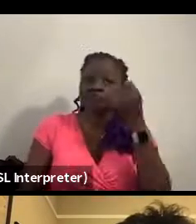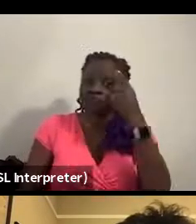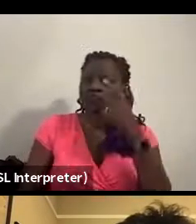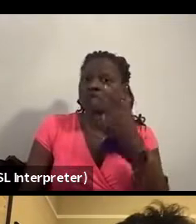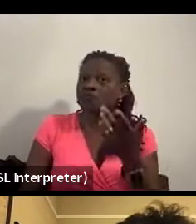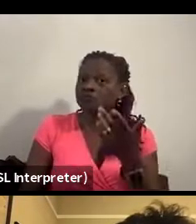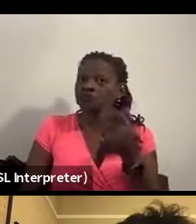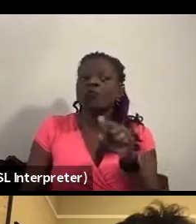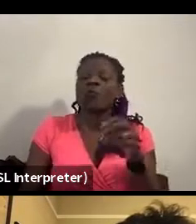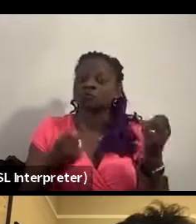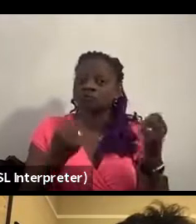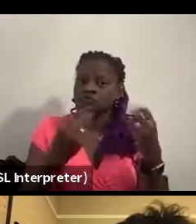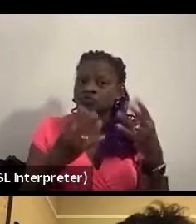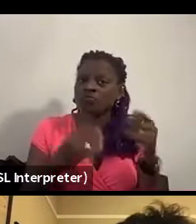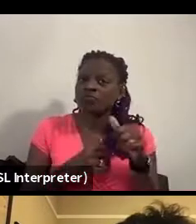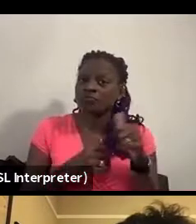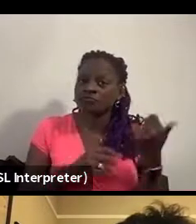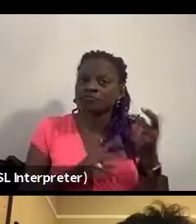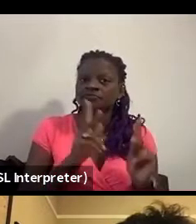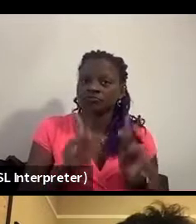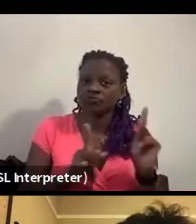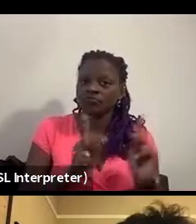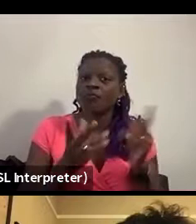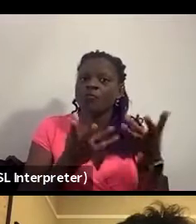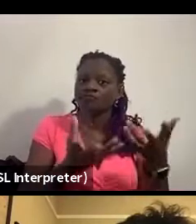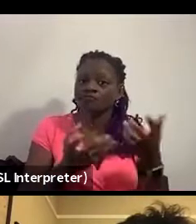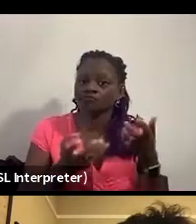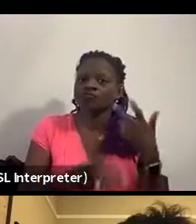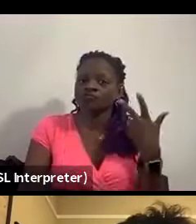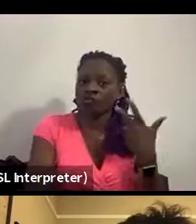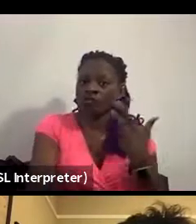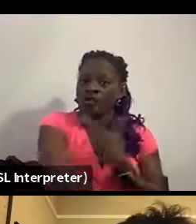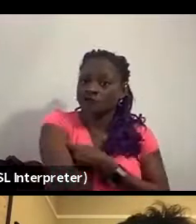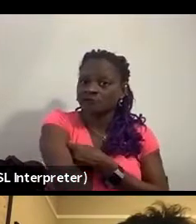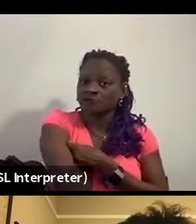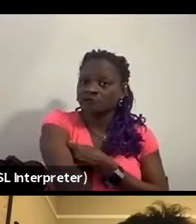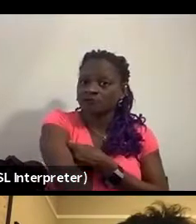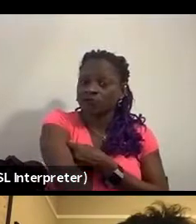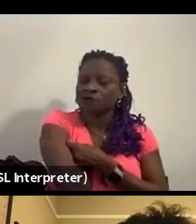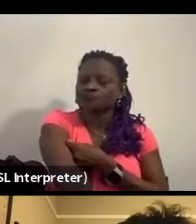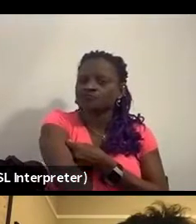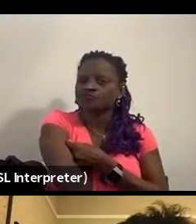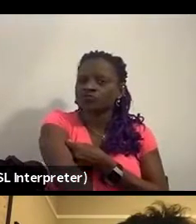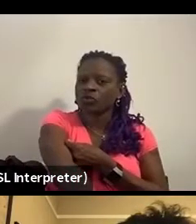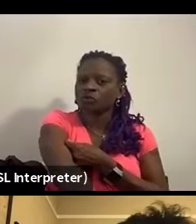And I think we know that the challenges that are that we're up against are that we